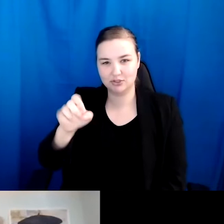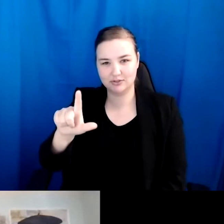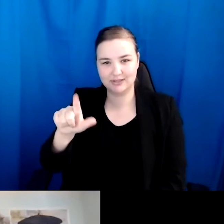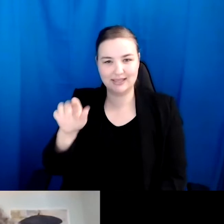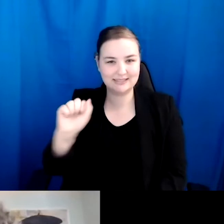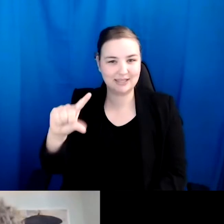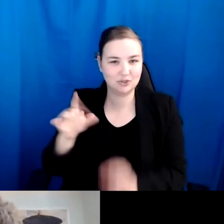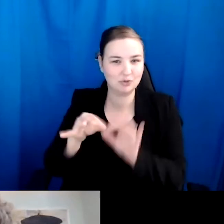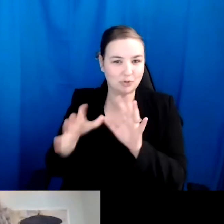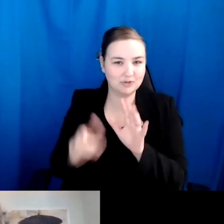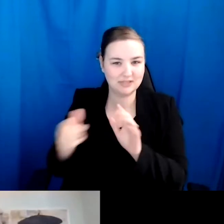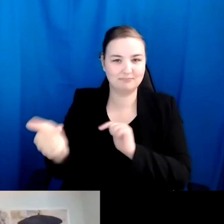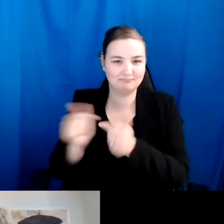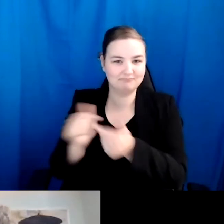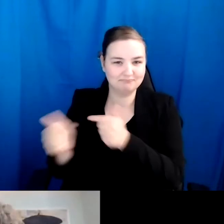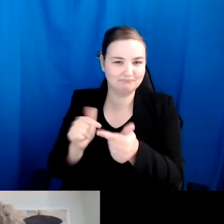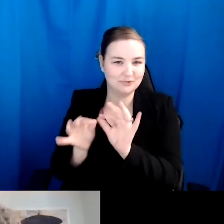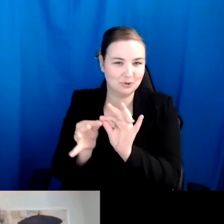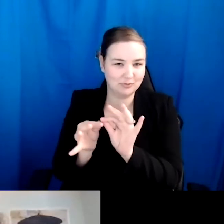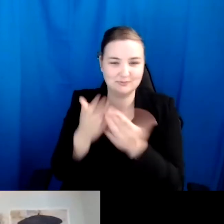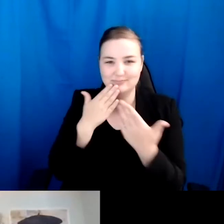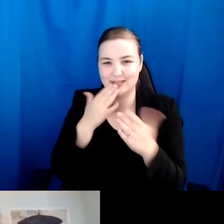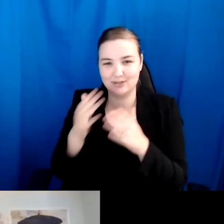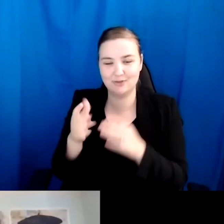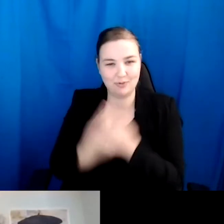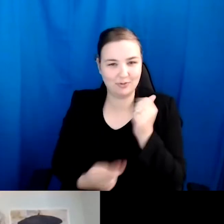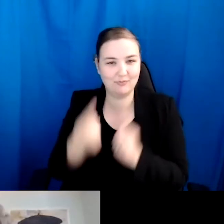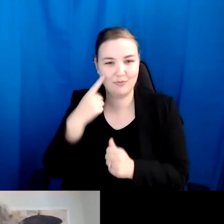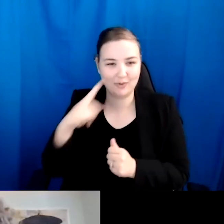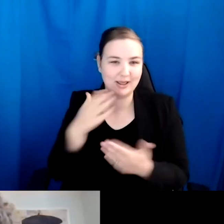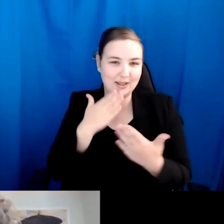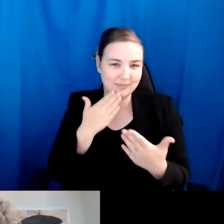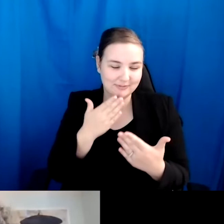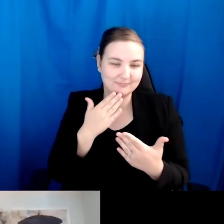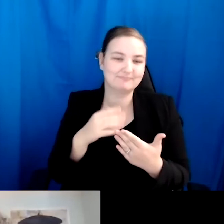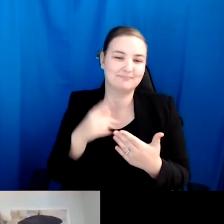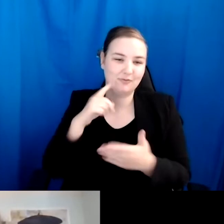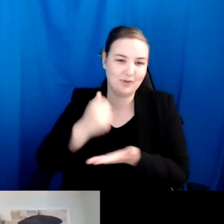been taking turns doing this, so thank you both for helping to facilitate this presentation.